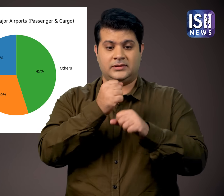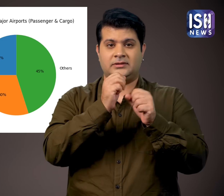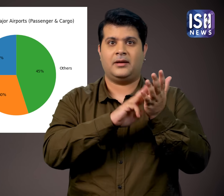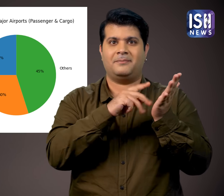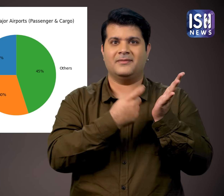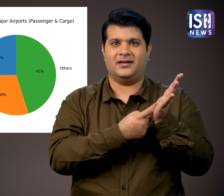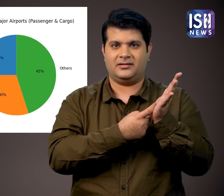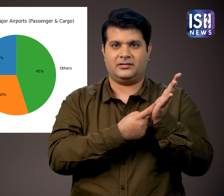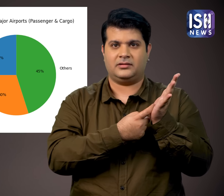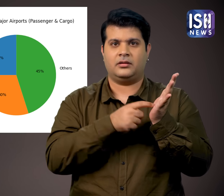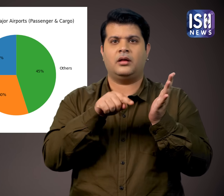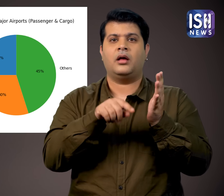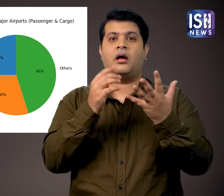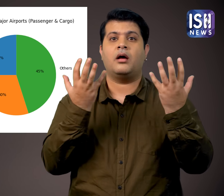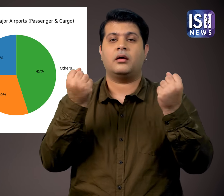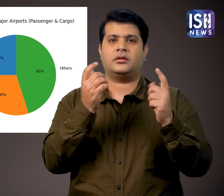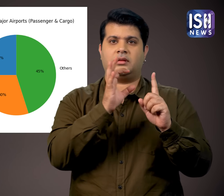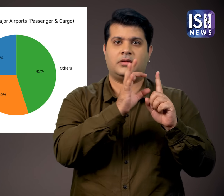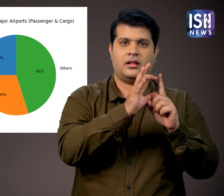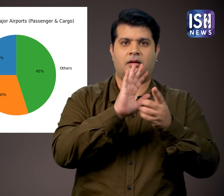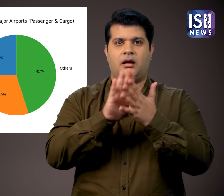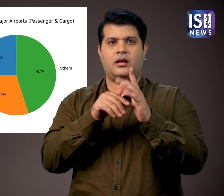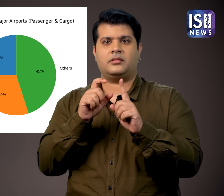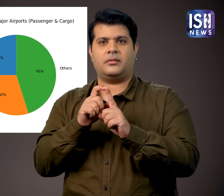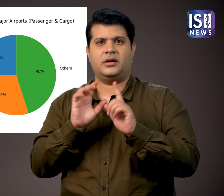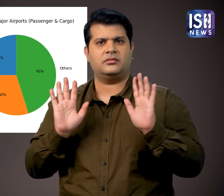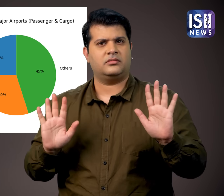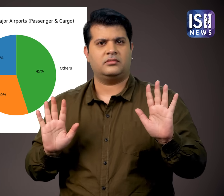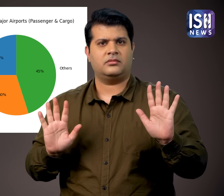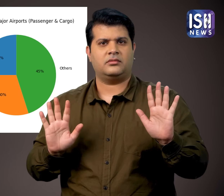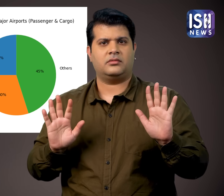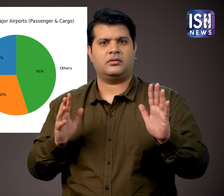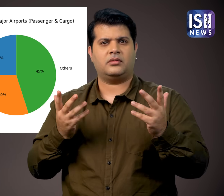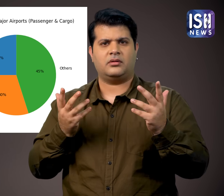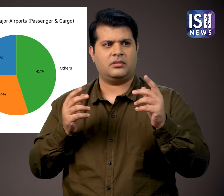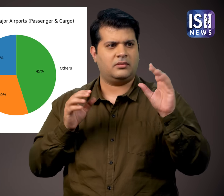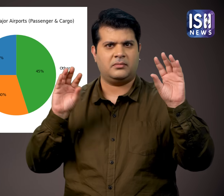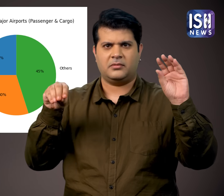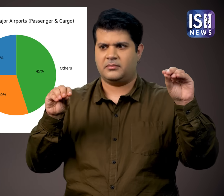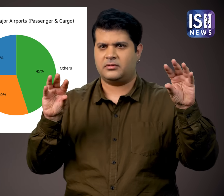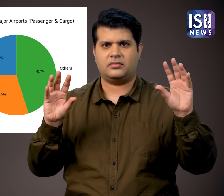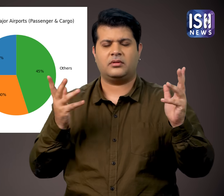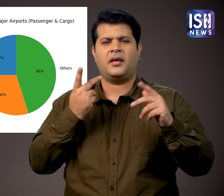GMR controls the massive Delhi and Hyderabad airports. A massive imbalance!